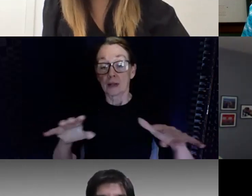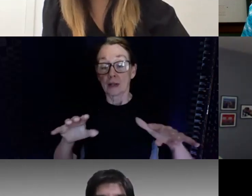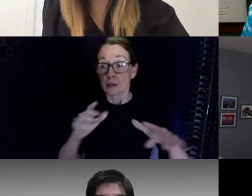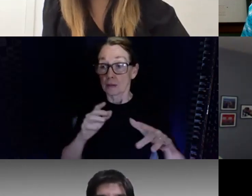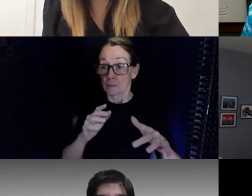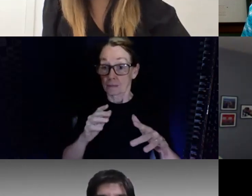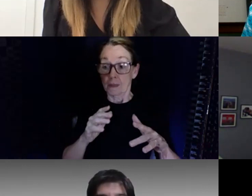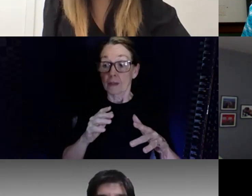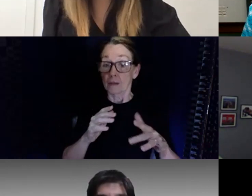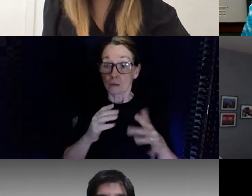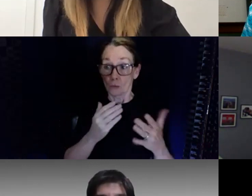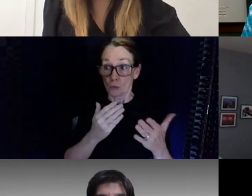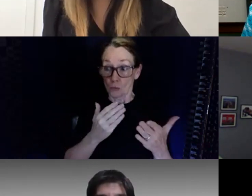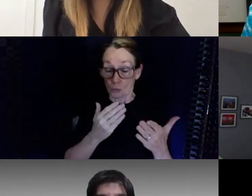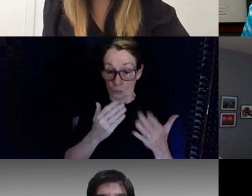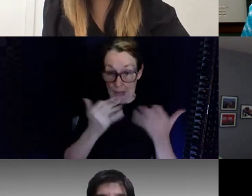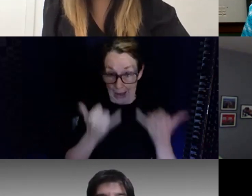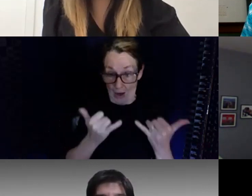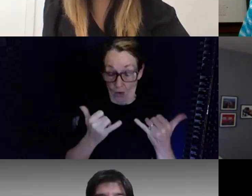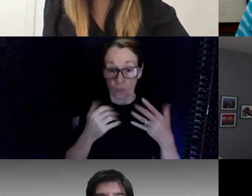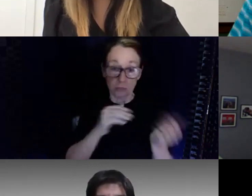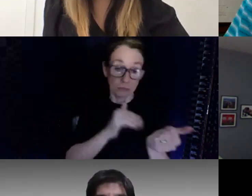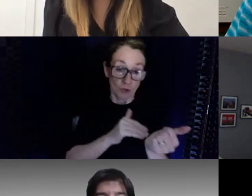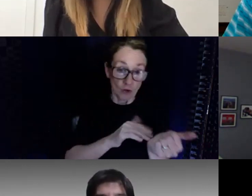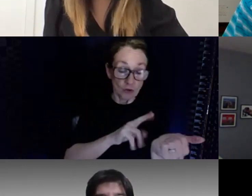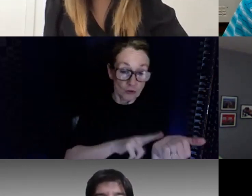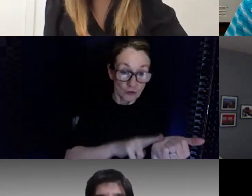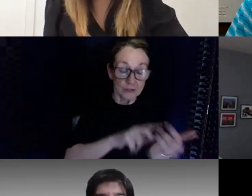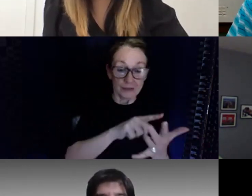AS HE MENTIONED, WE'RE TRYING TO GET A HUGE GEOGRAPHIC SPREAD FOR THIS, A VERY LARGE SAMPLE NUMBER.